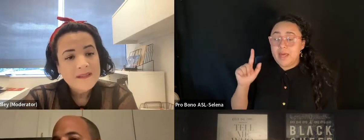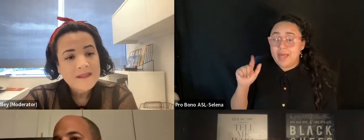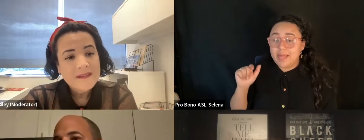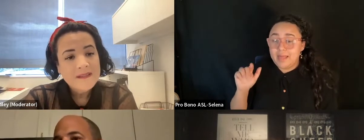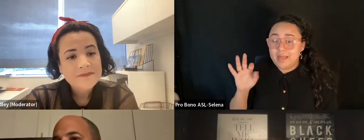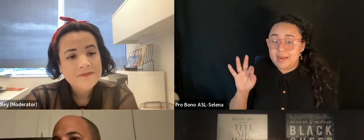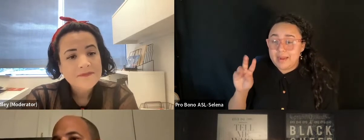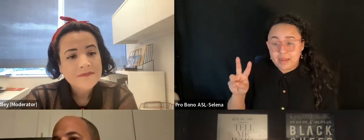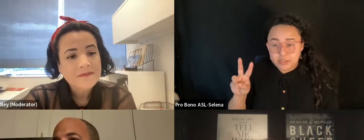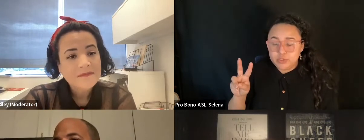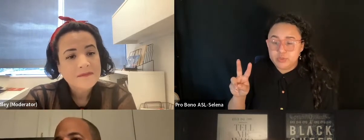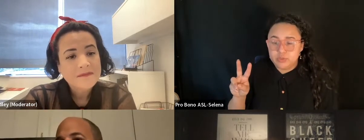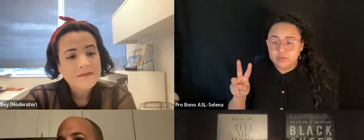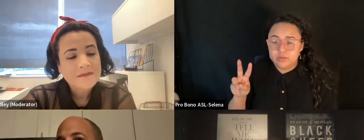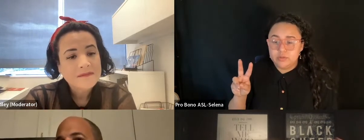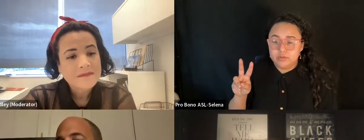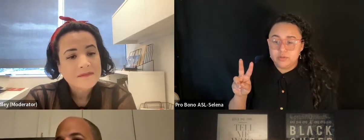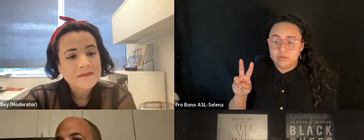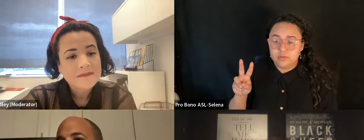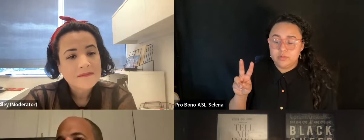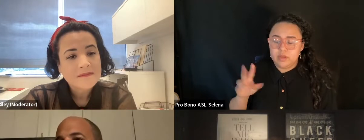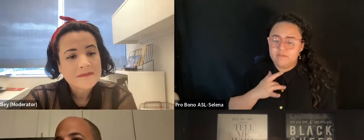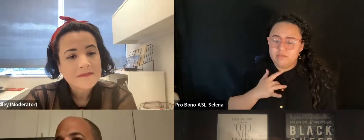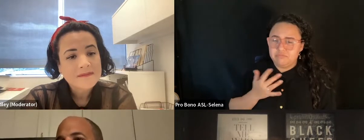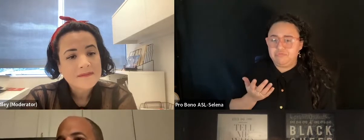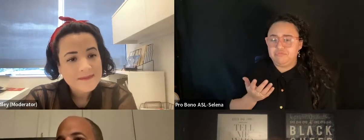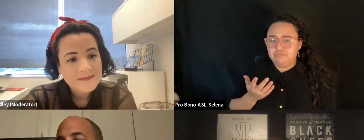It acts like a timeless machine and, hopefully, this one does the same.